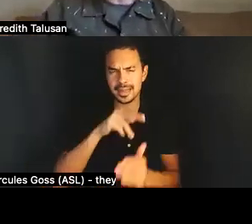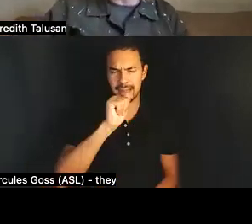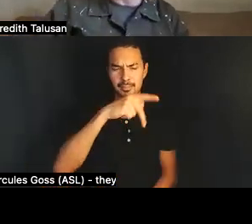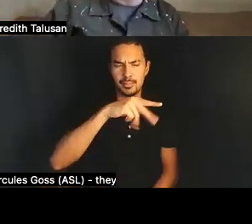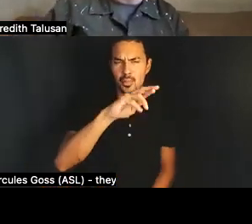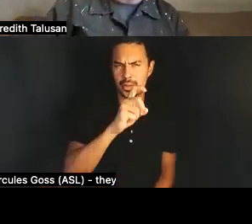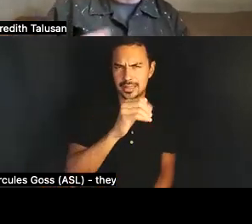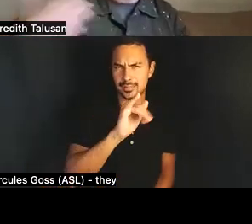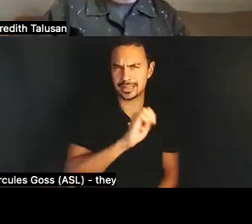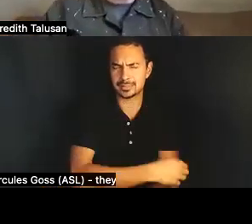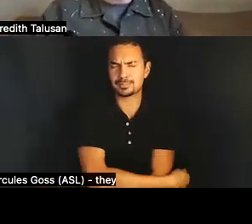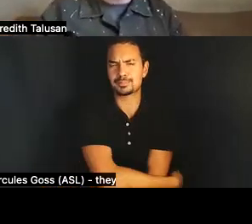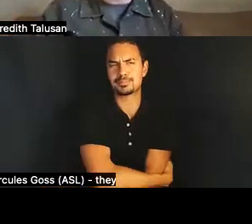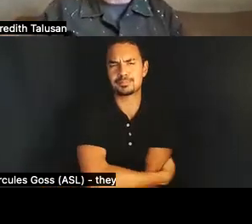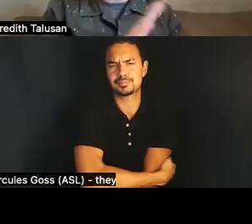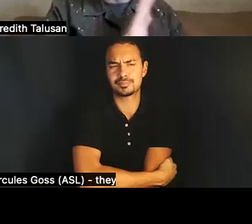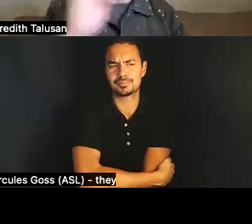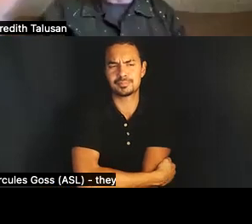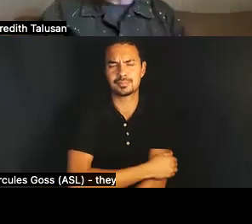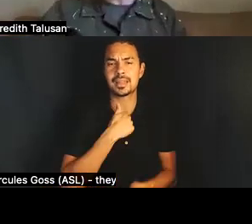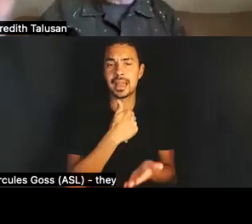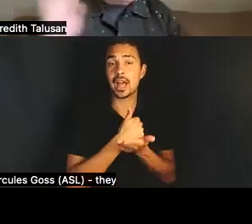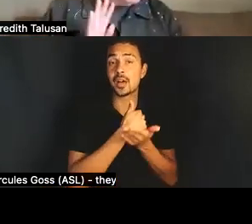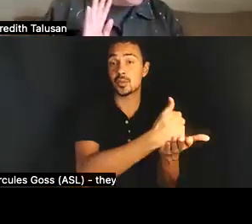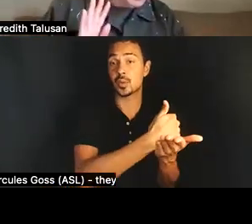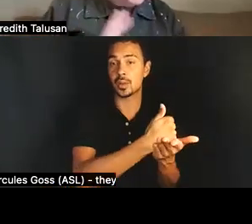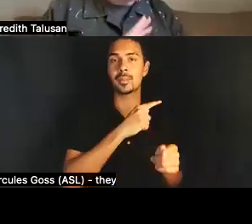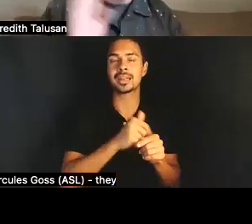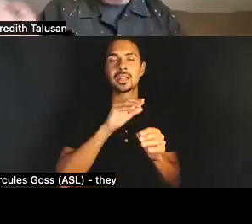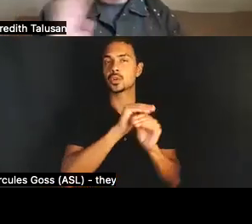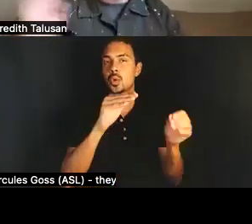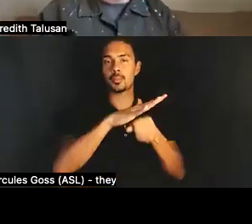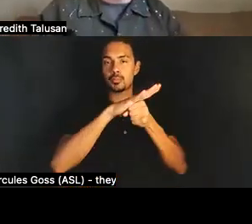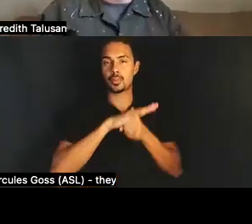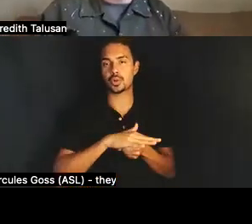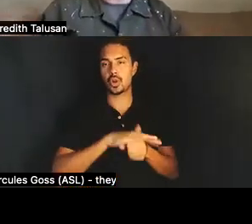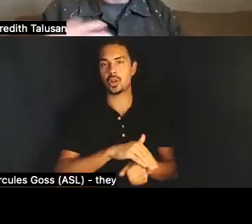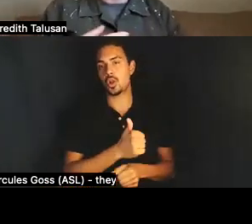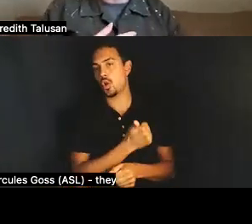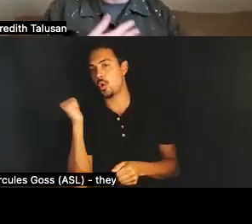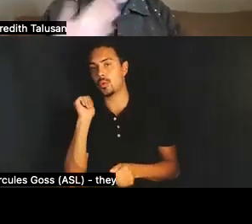By approximate reciprocity what I mean is that I always try to be helpful, as best I can,